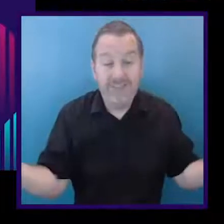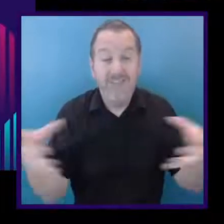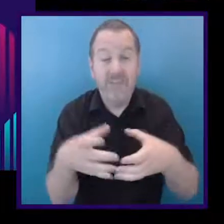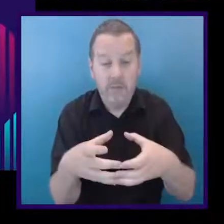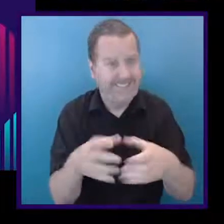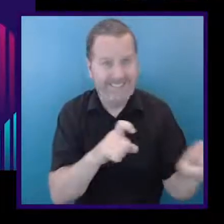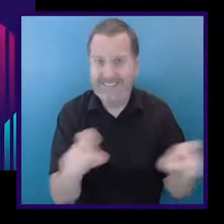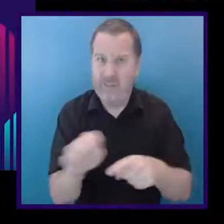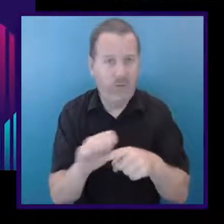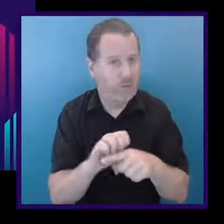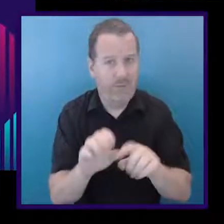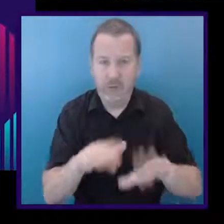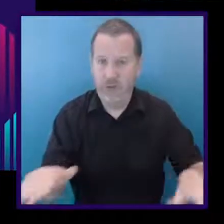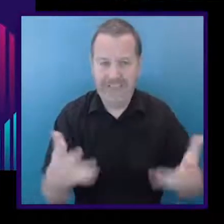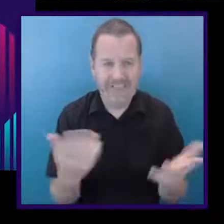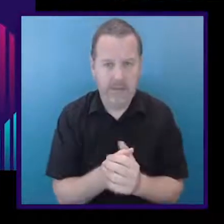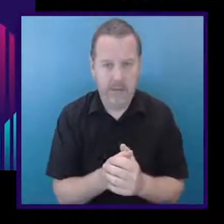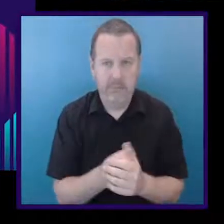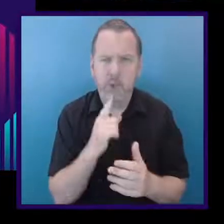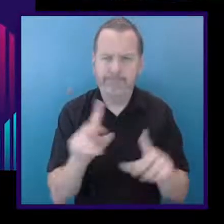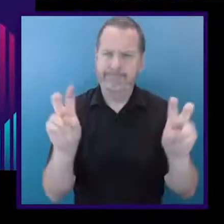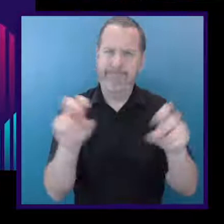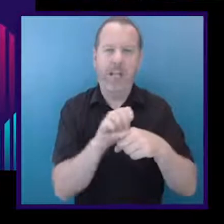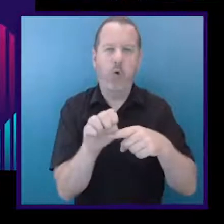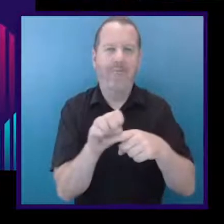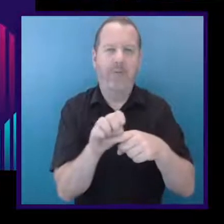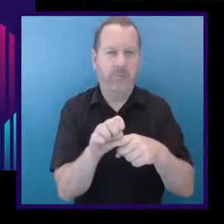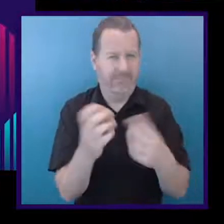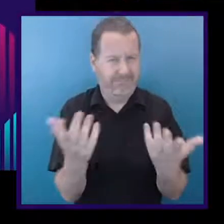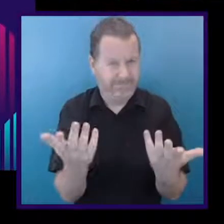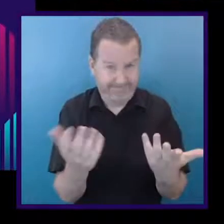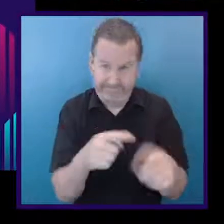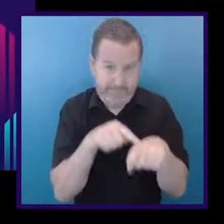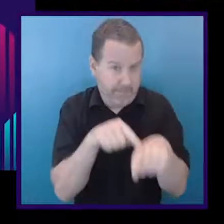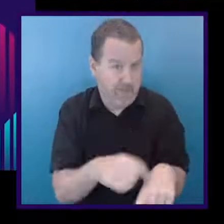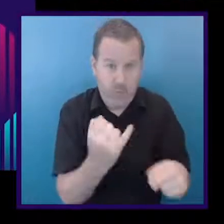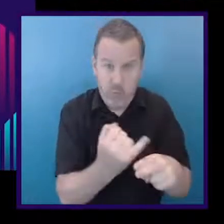What is enough pupils? Well, the number, changes from school to school, some schools tell us it's around five pupils